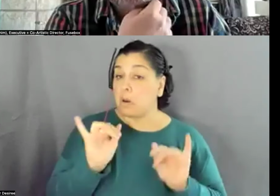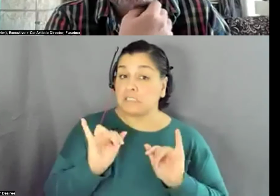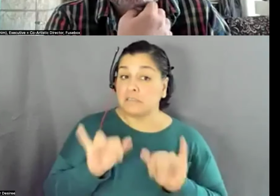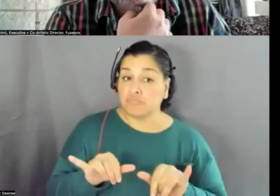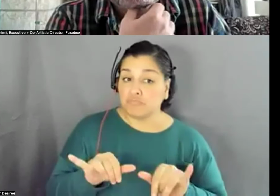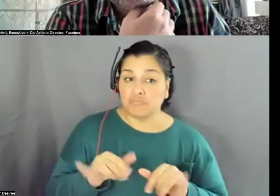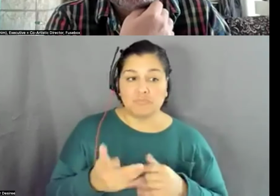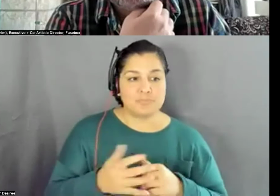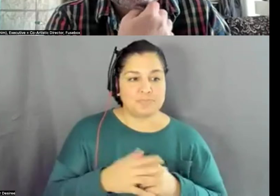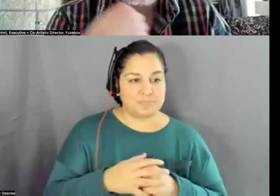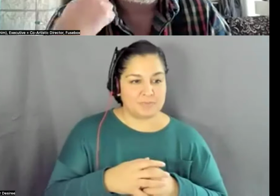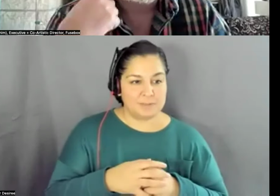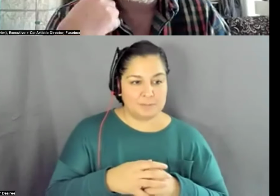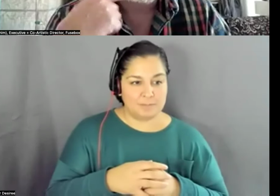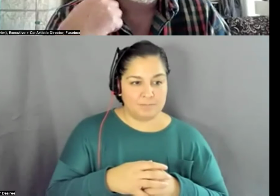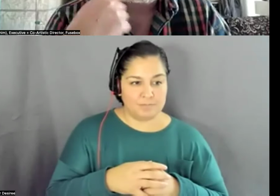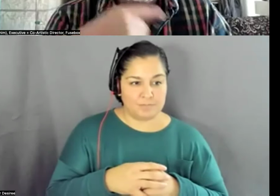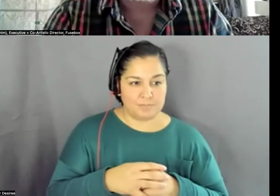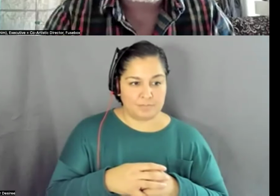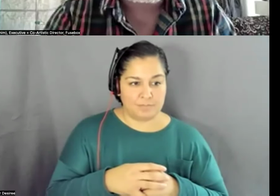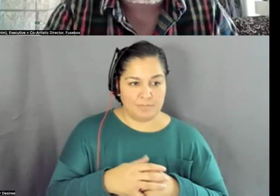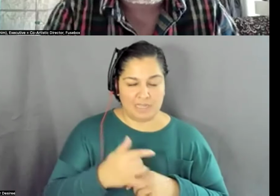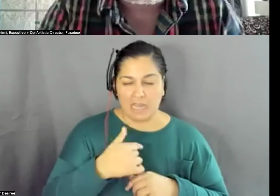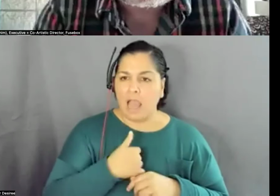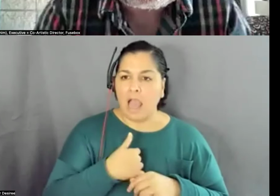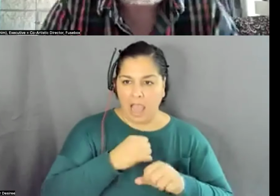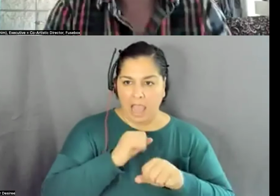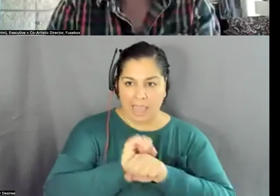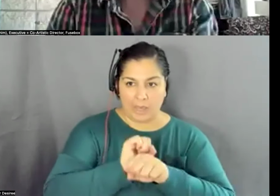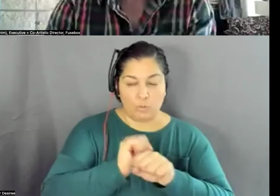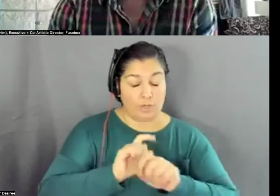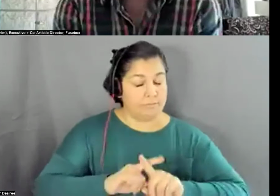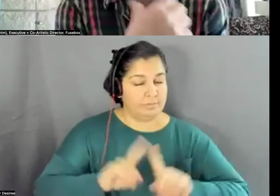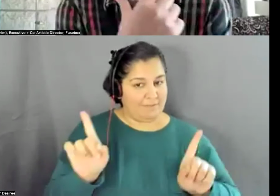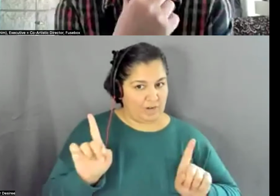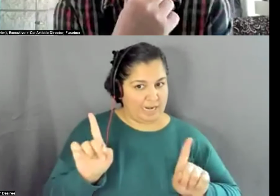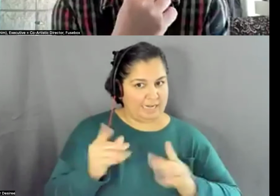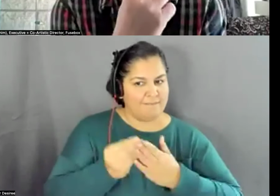Well, funding wise, I totally work differently. So as a as an example to get the work